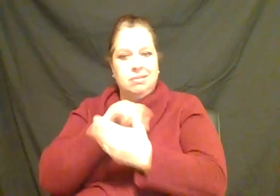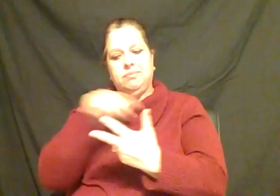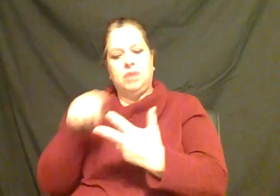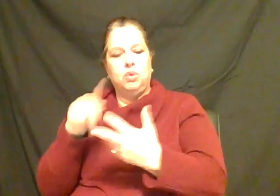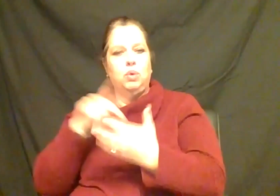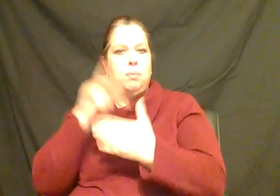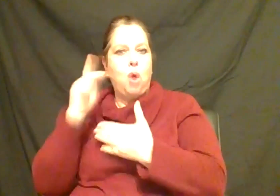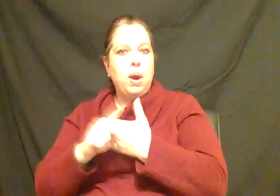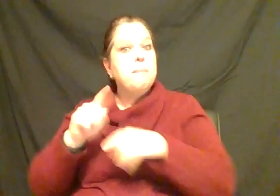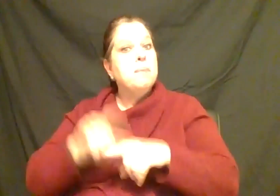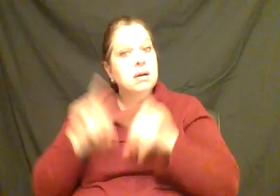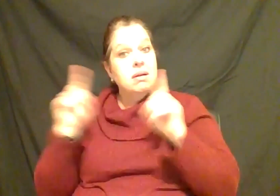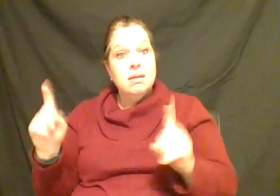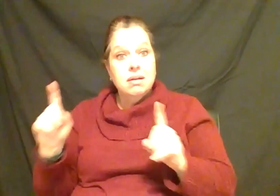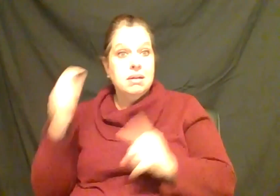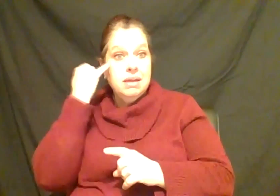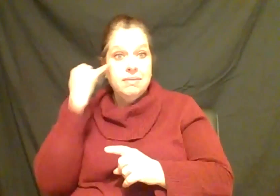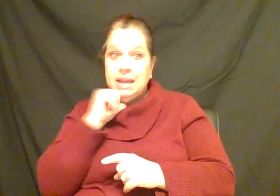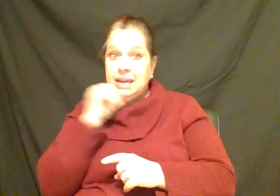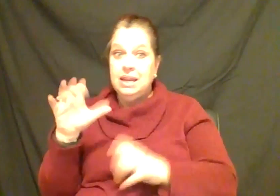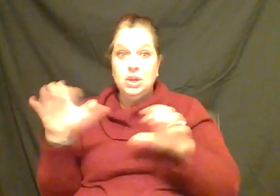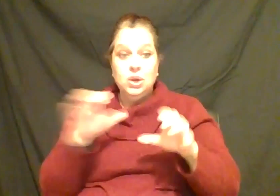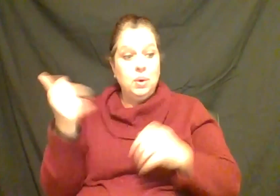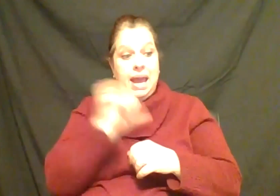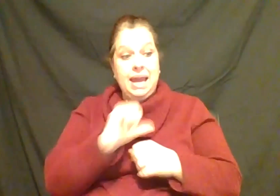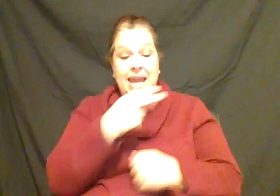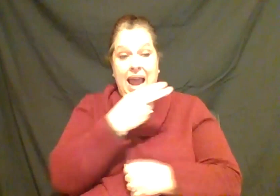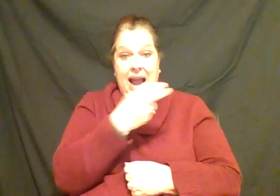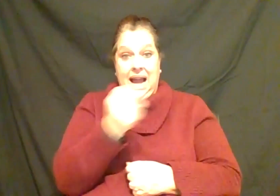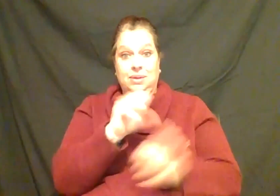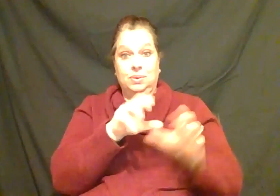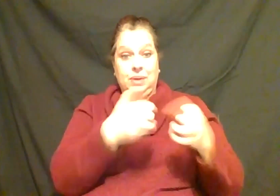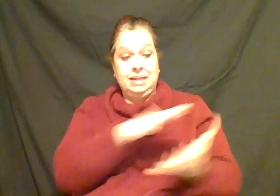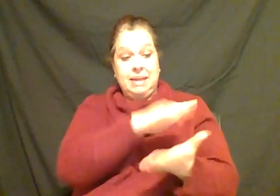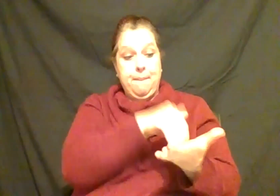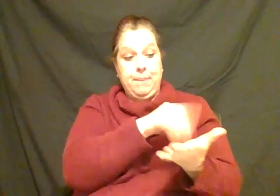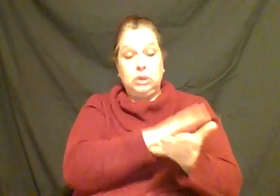didn't complete any high school courses in middle school they're gonna have to make some sacrifices